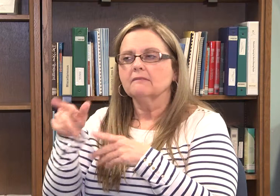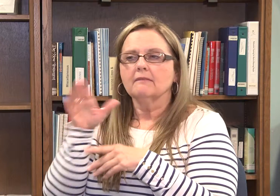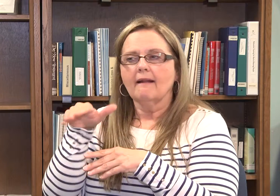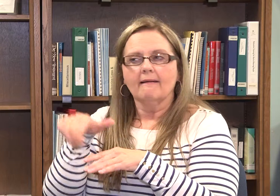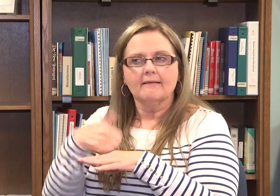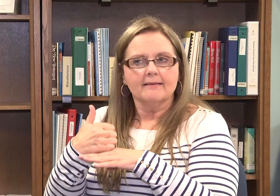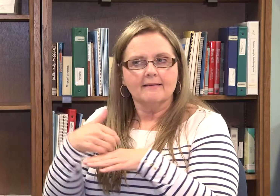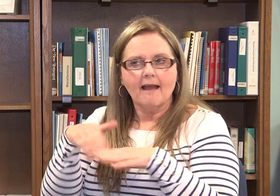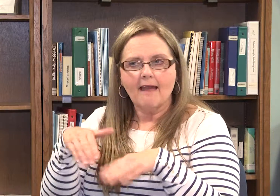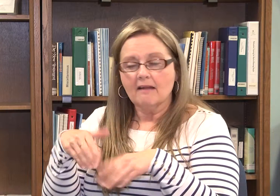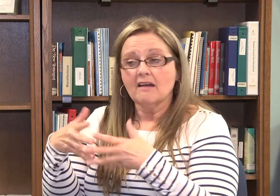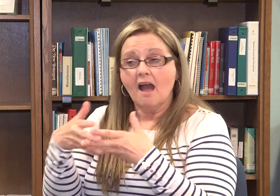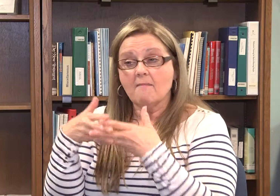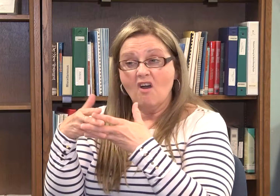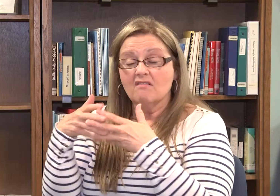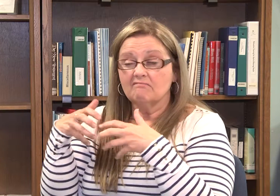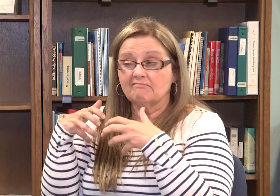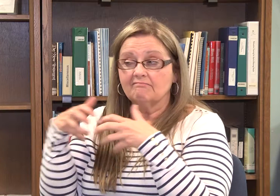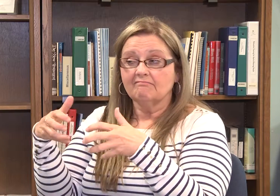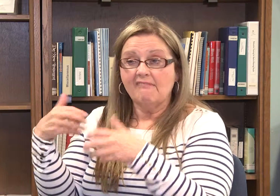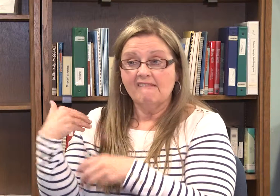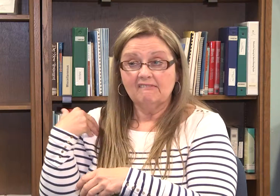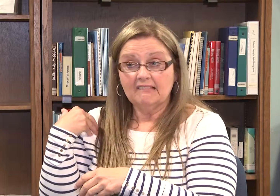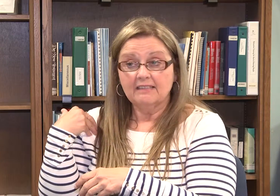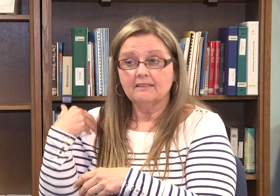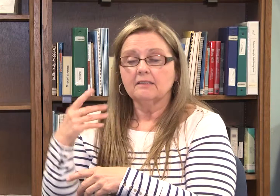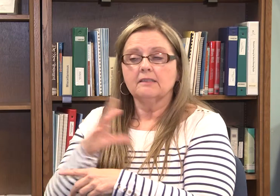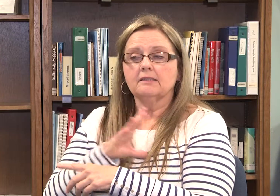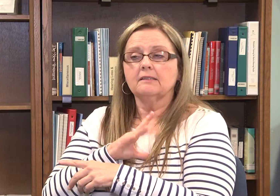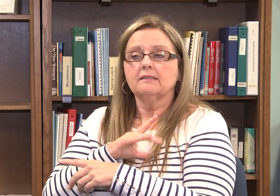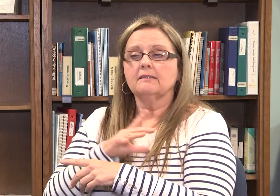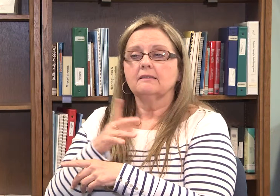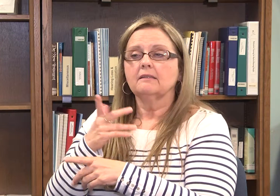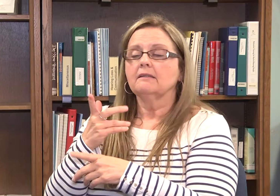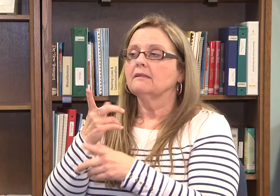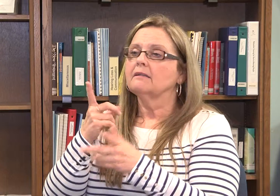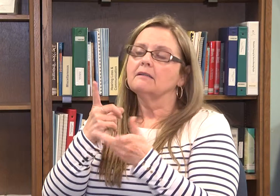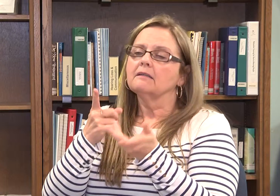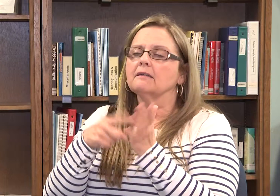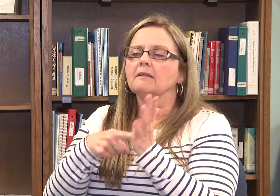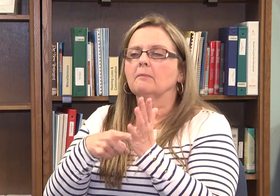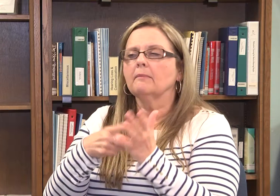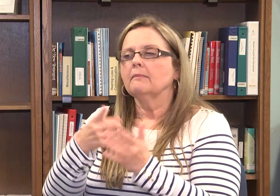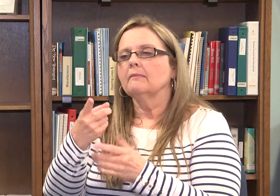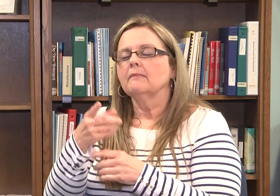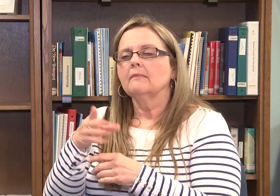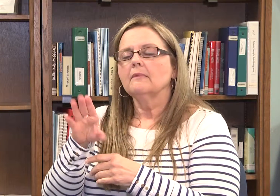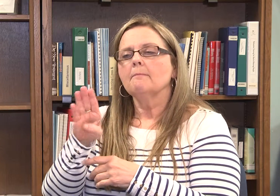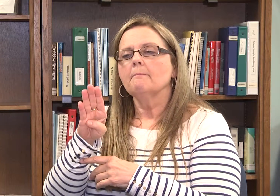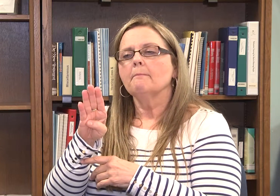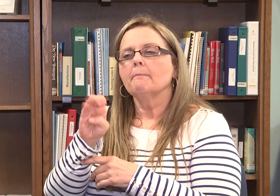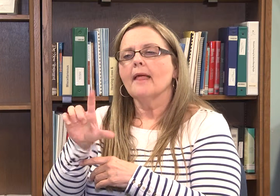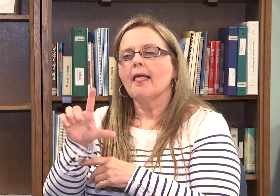is very similar to the bell relay service where they have operators but in this case they would have interpreters it's already been set up in the States